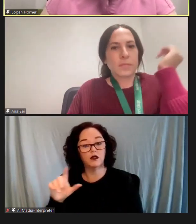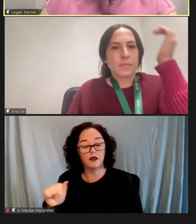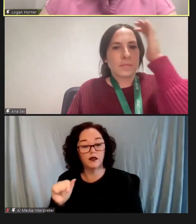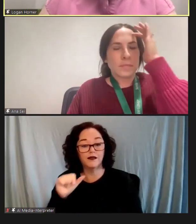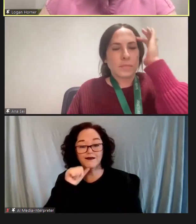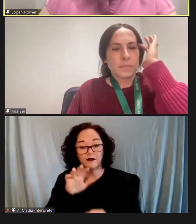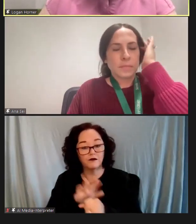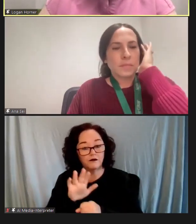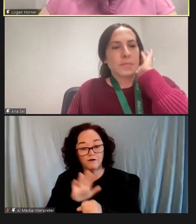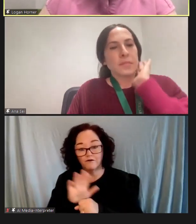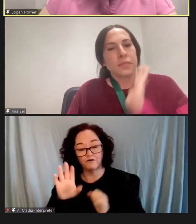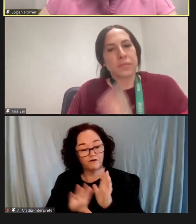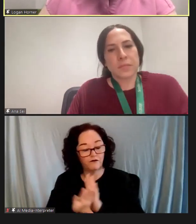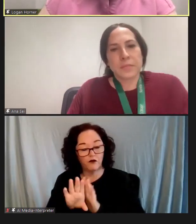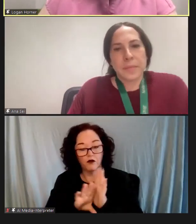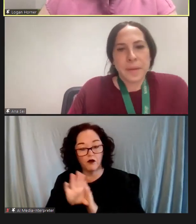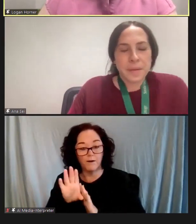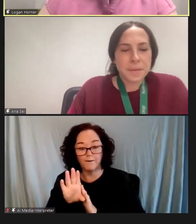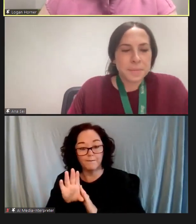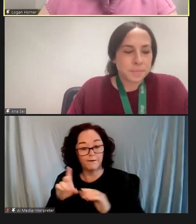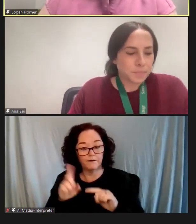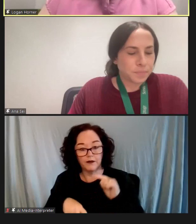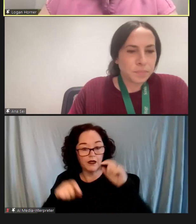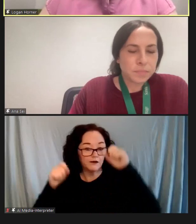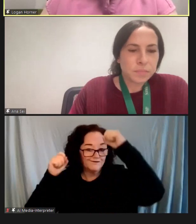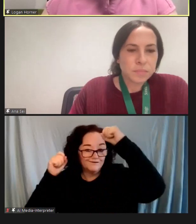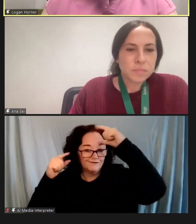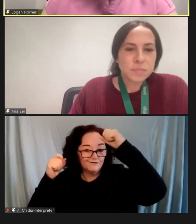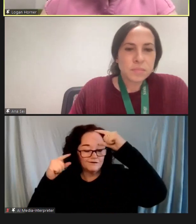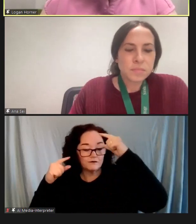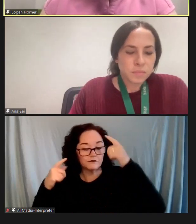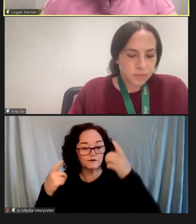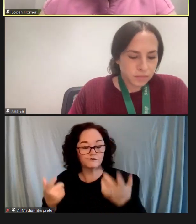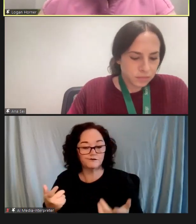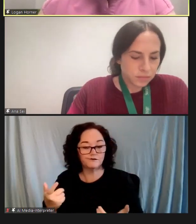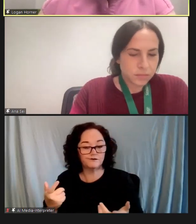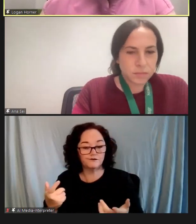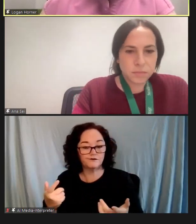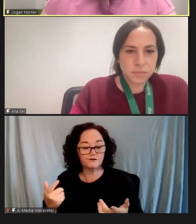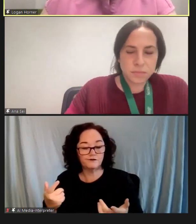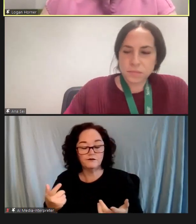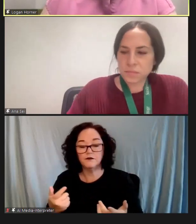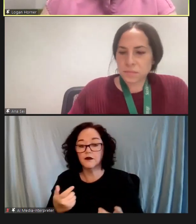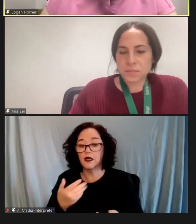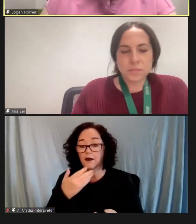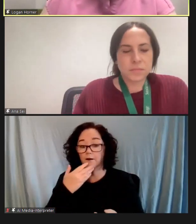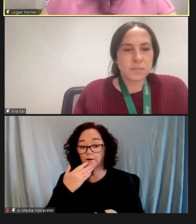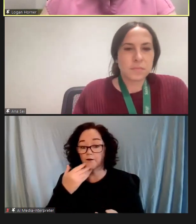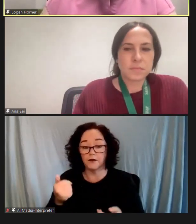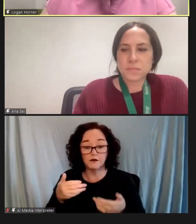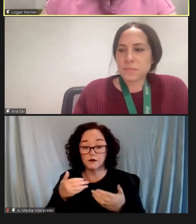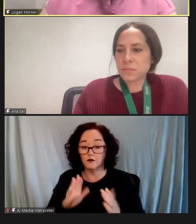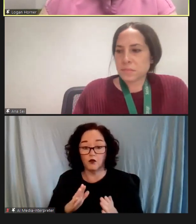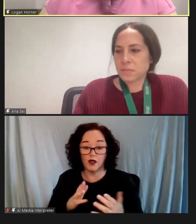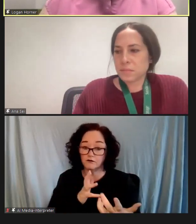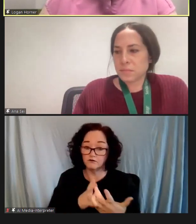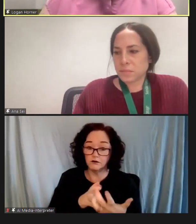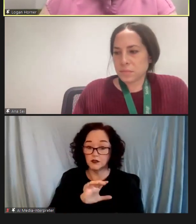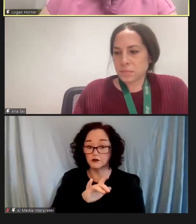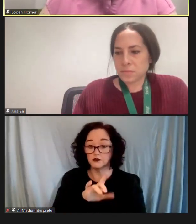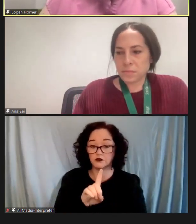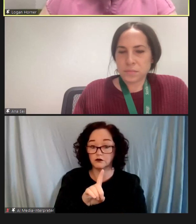to send a signal then the best way to